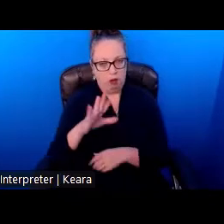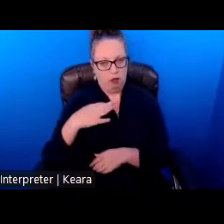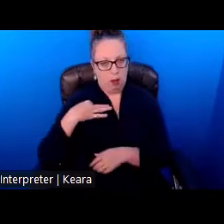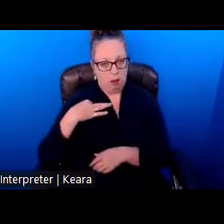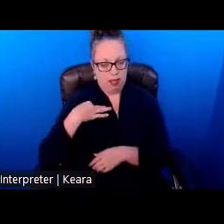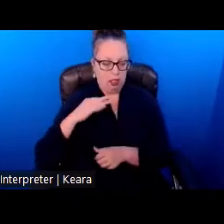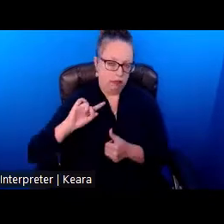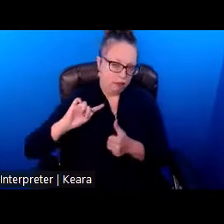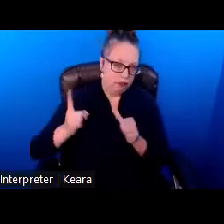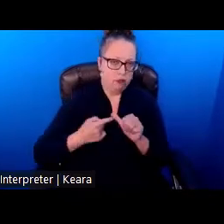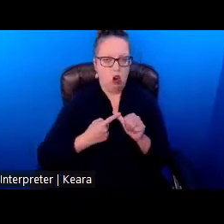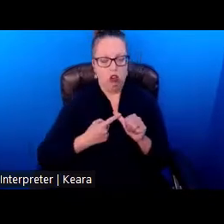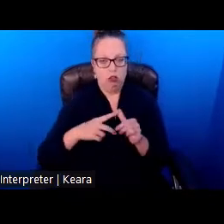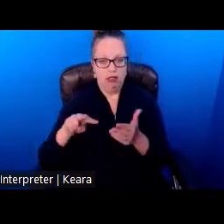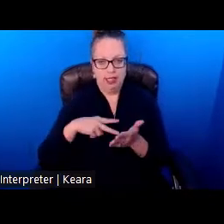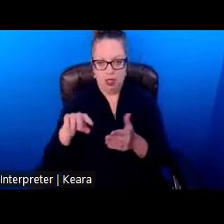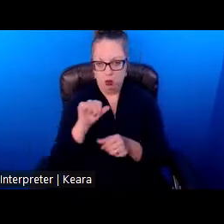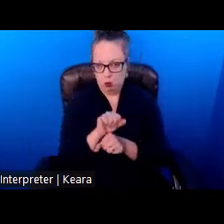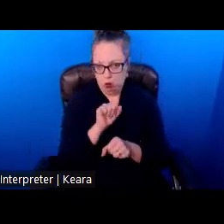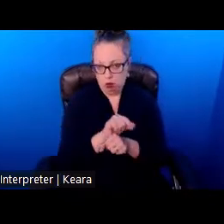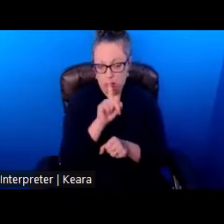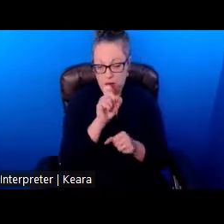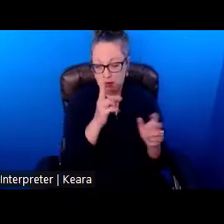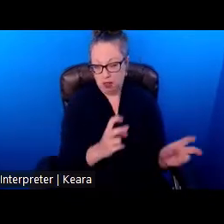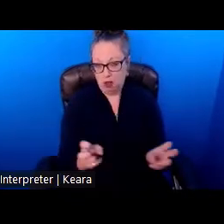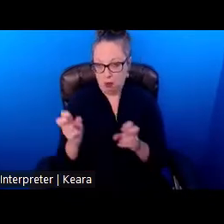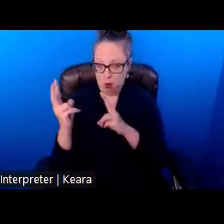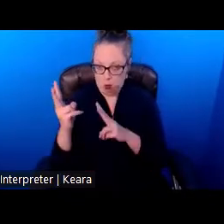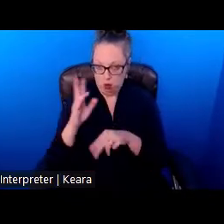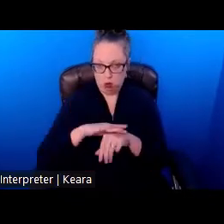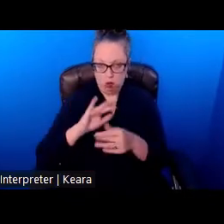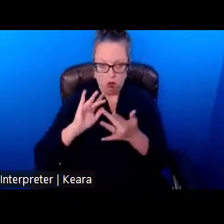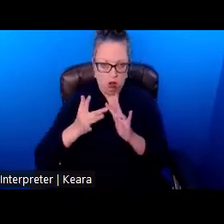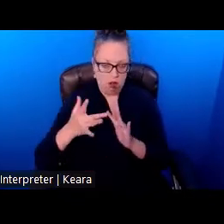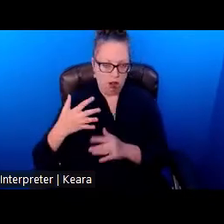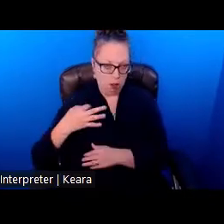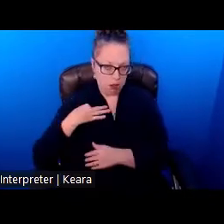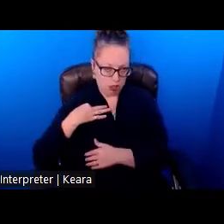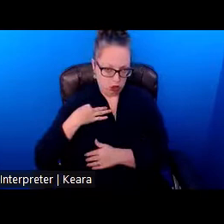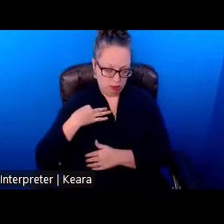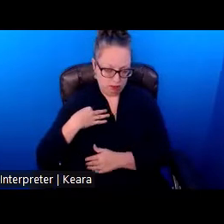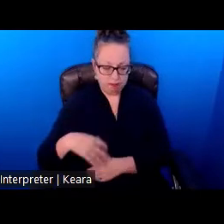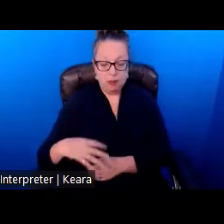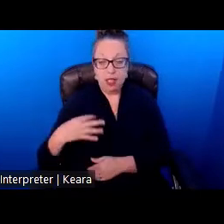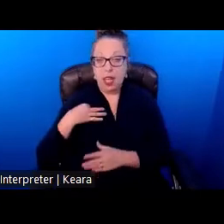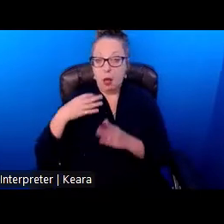must be uploaded into the online application: Applicants have the option to submit either